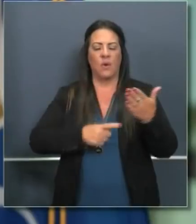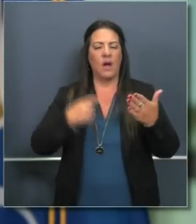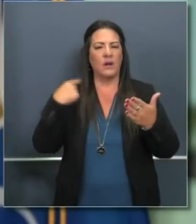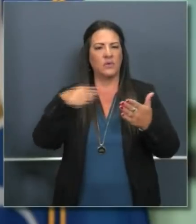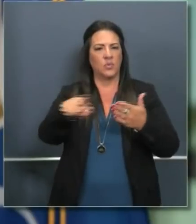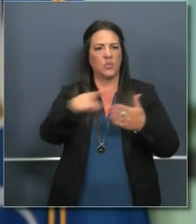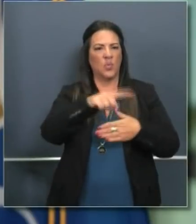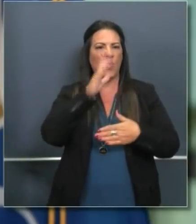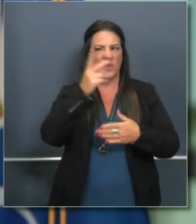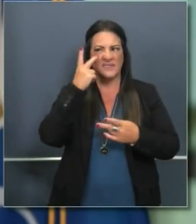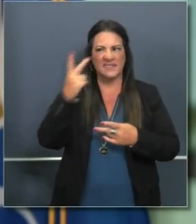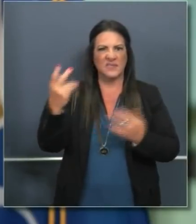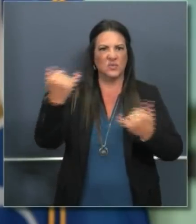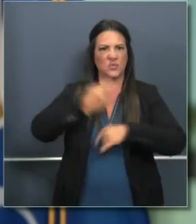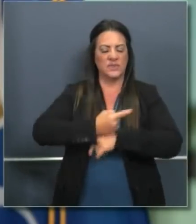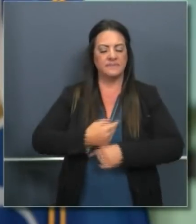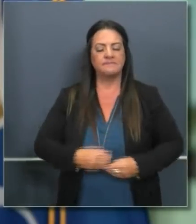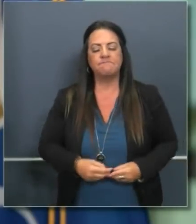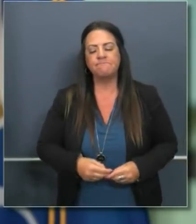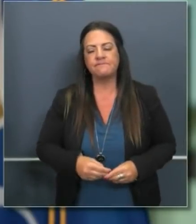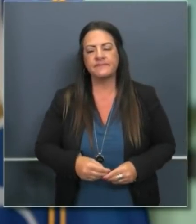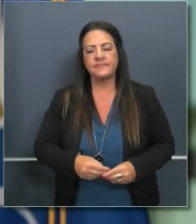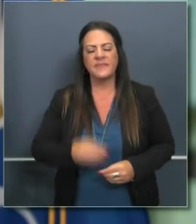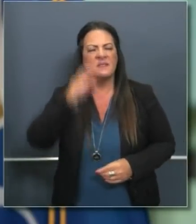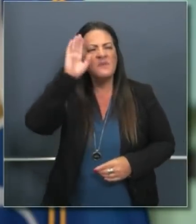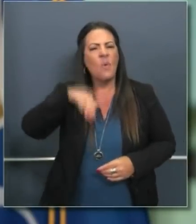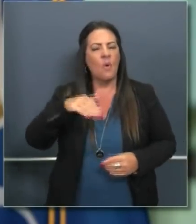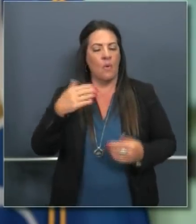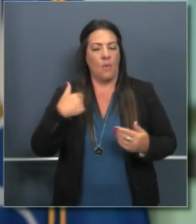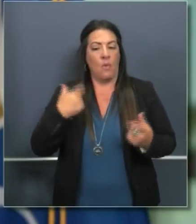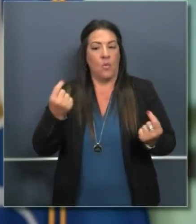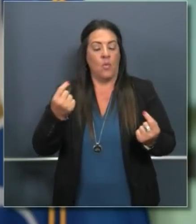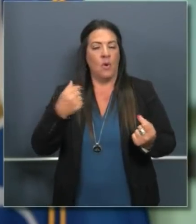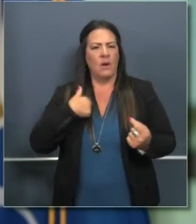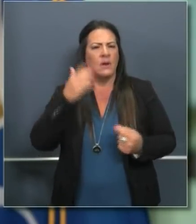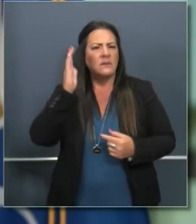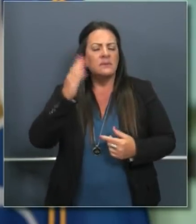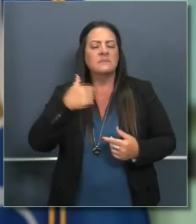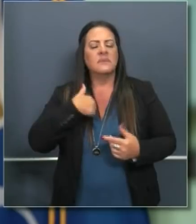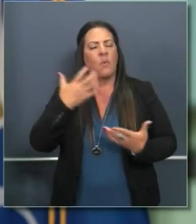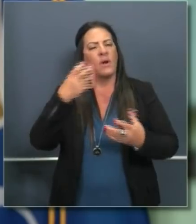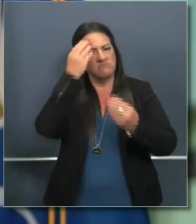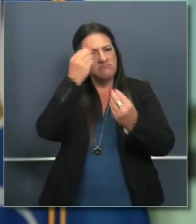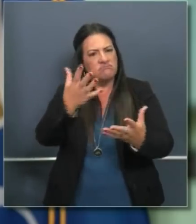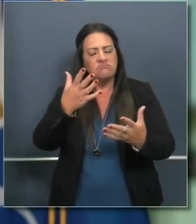MOMENT, BUT WE HAVE STRETCHED IT OUT WE HAVE A LONG GATED AND THAT'S WHAT WE'RE EXPERIENCING HERE TODAY.